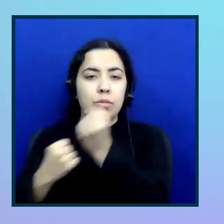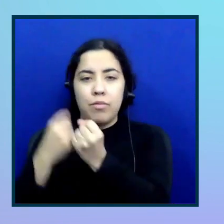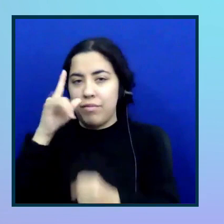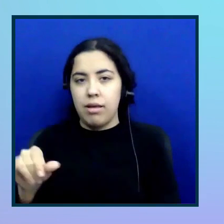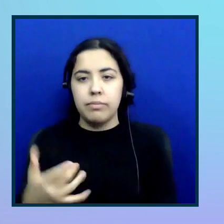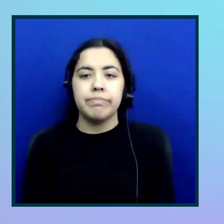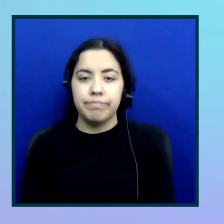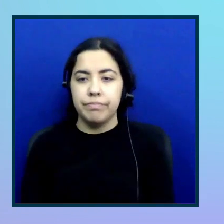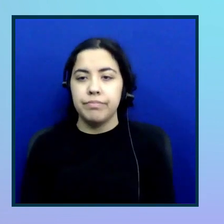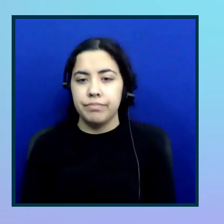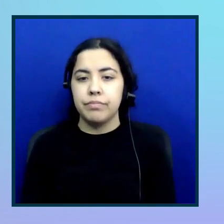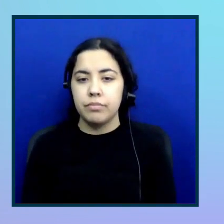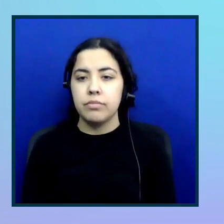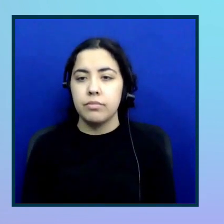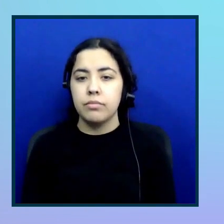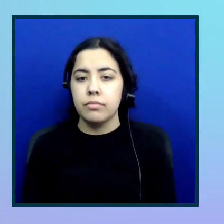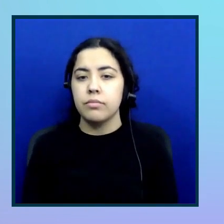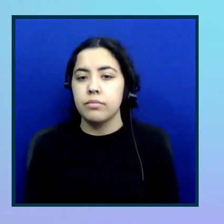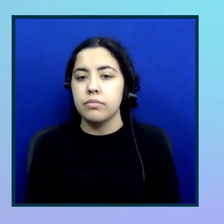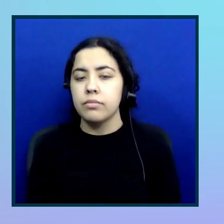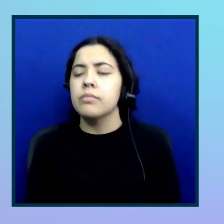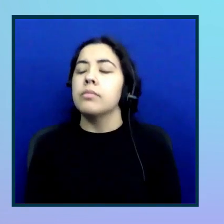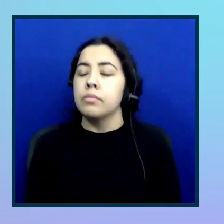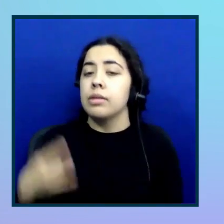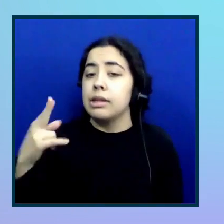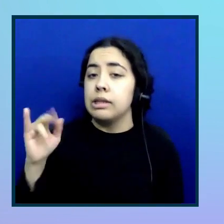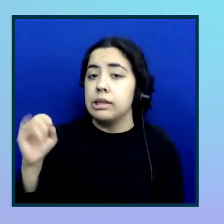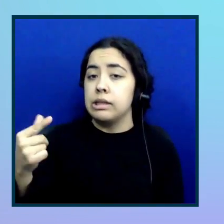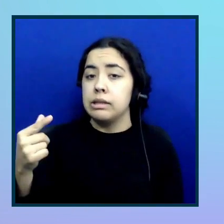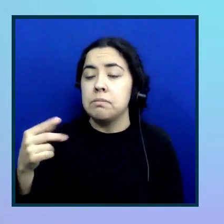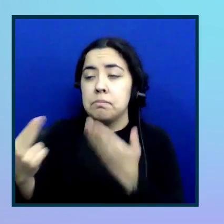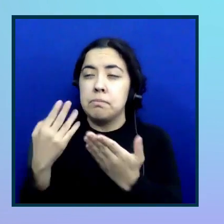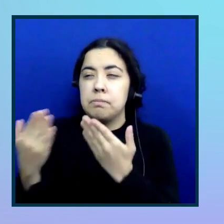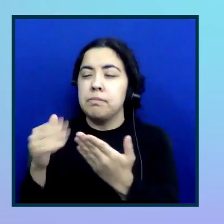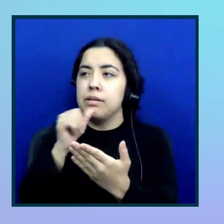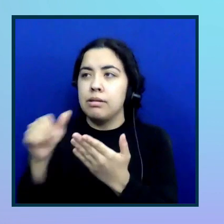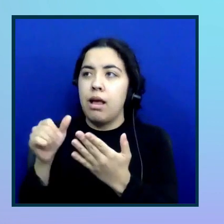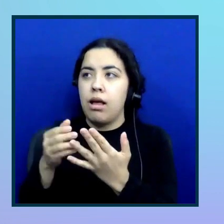Yeah, so the hinting specifically may not necessarily come through in the inspector.